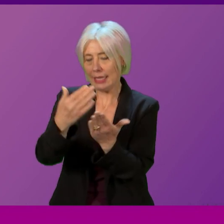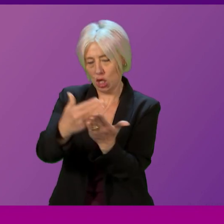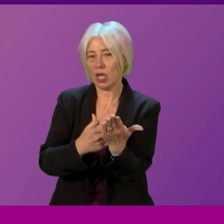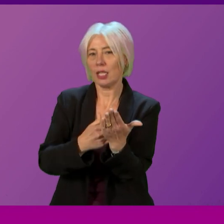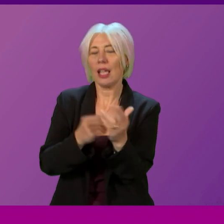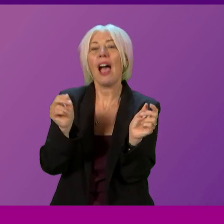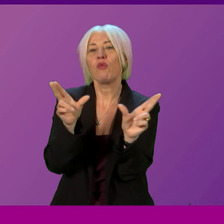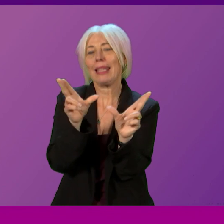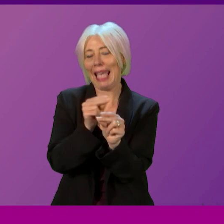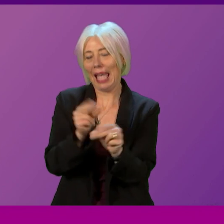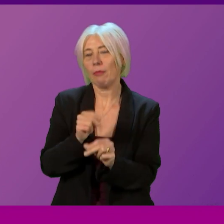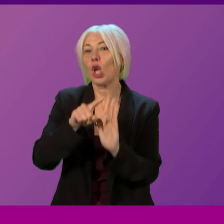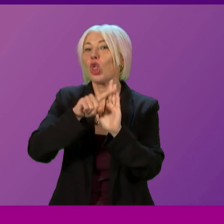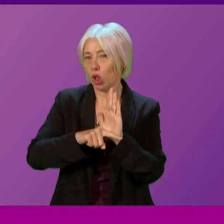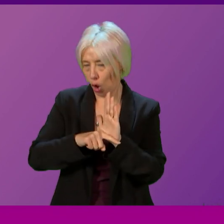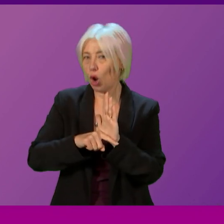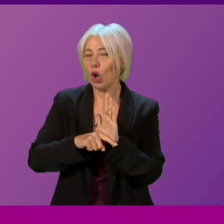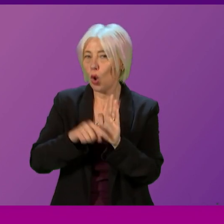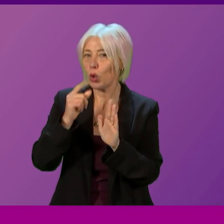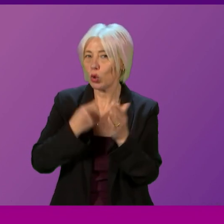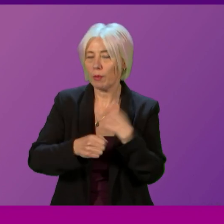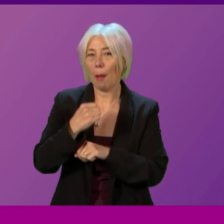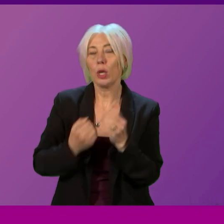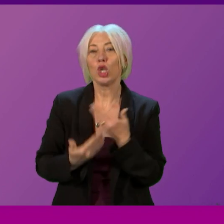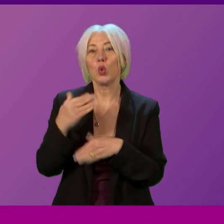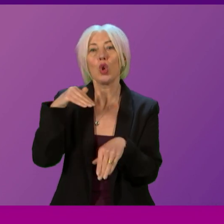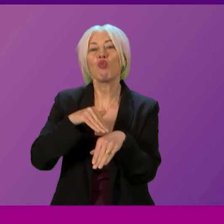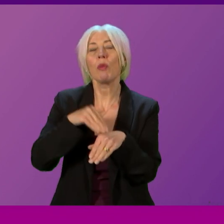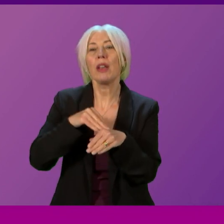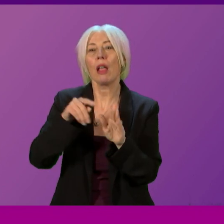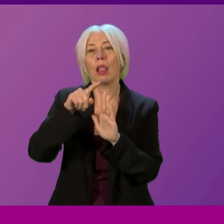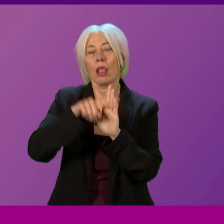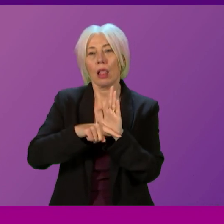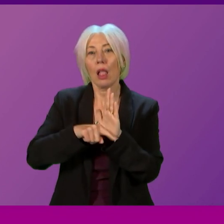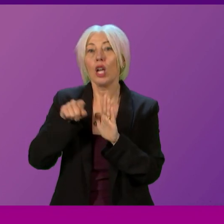in the law that could be addressed by new criminal offences to tackle misogynistic behaviour.